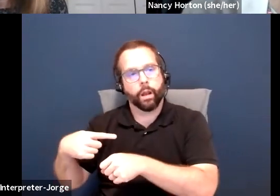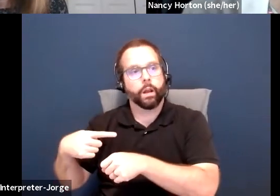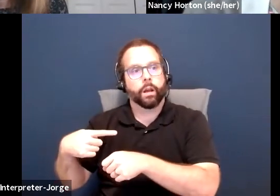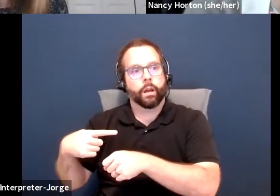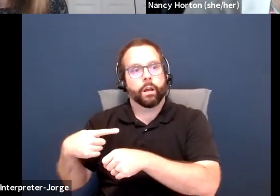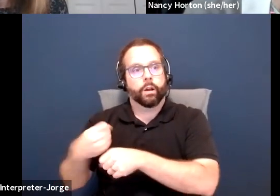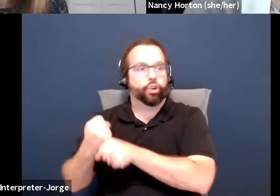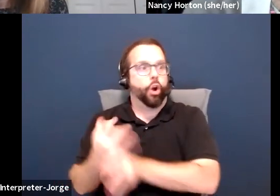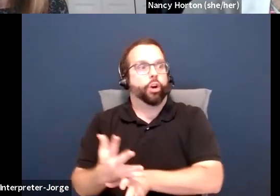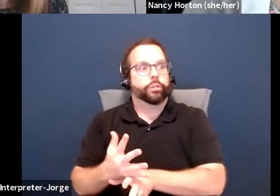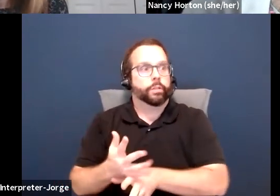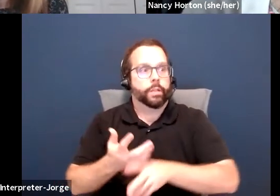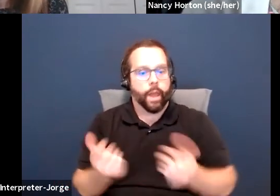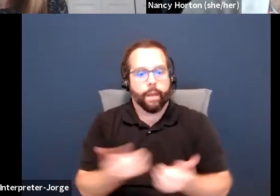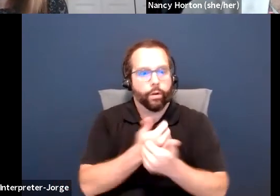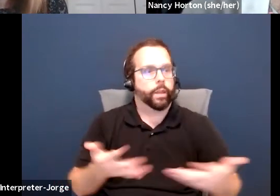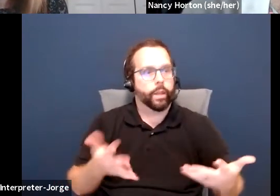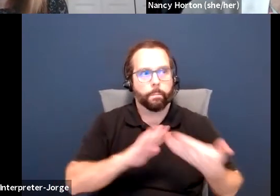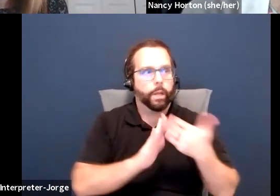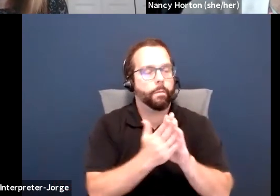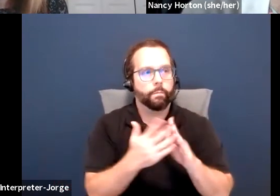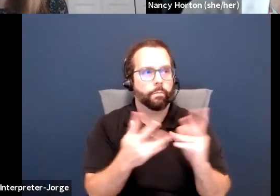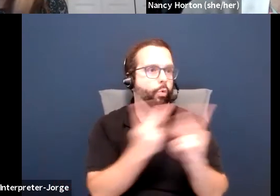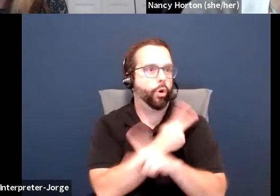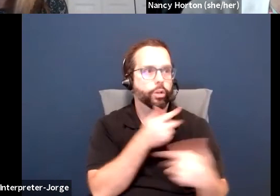really not only with the pandemic, but certainly the pandemic is made